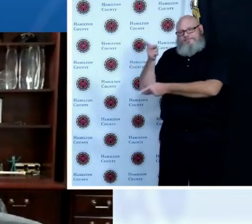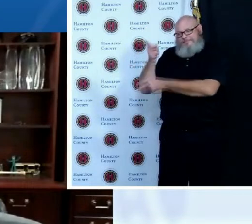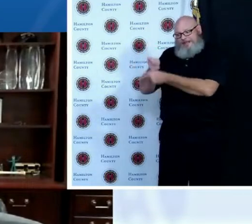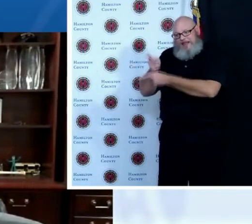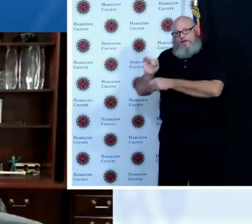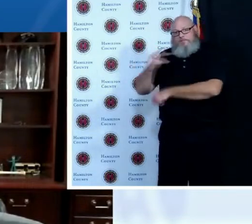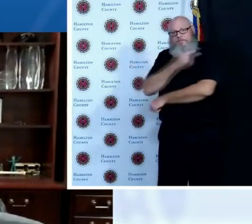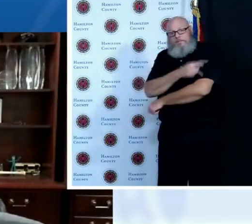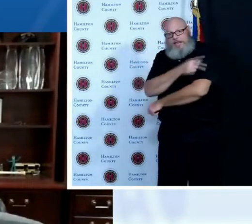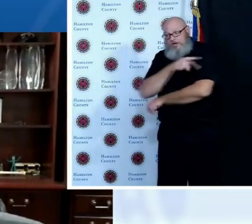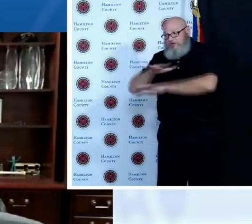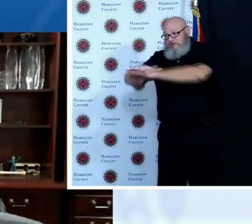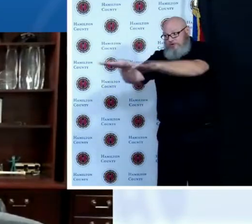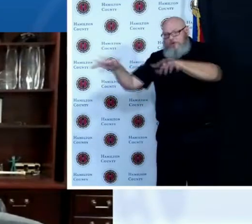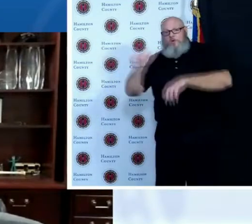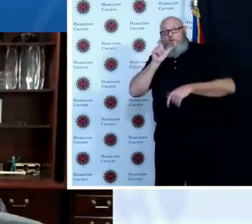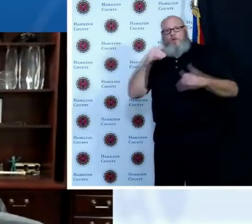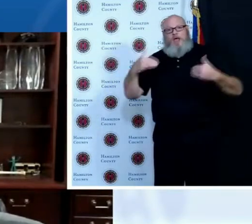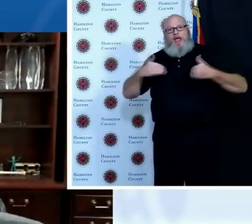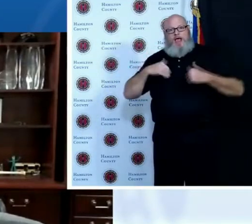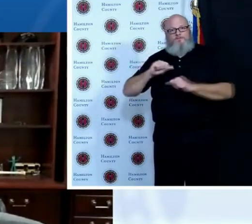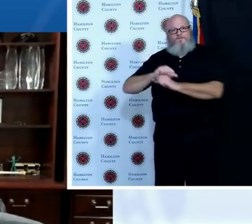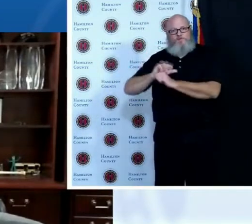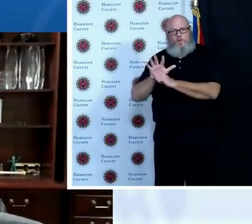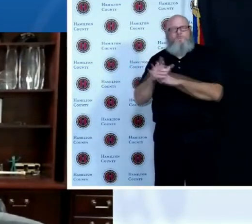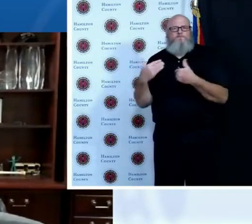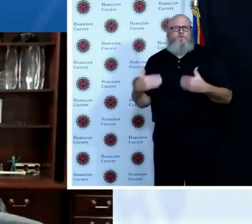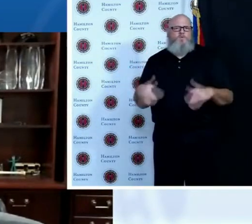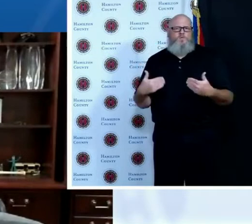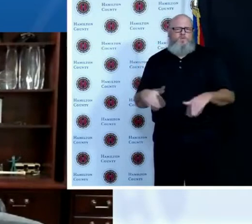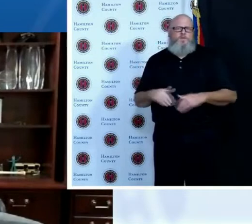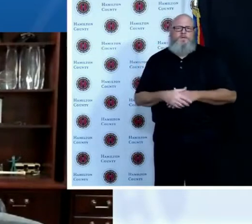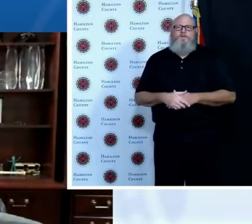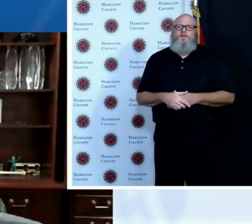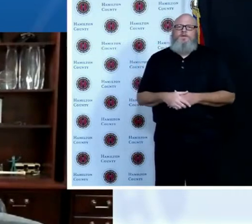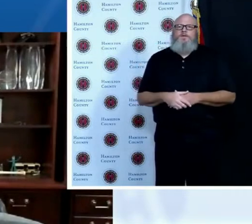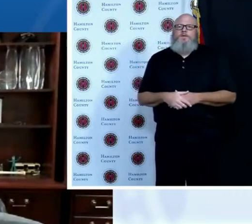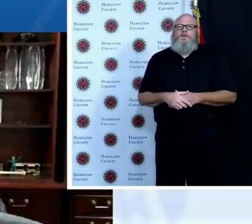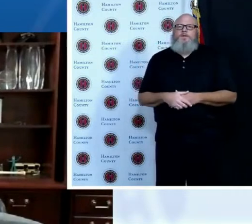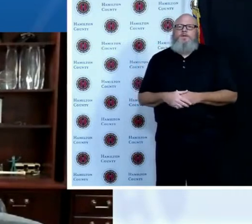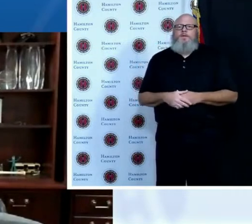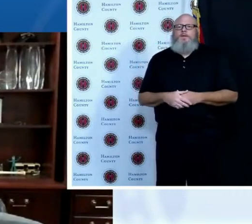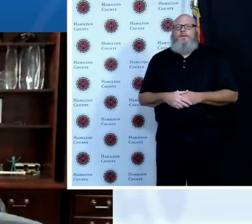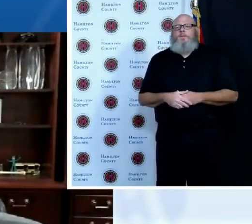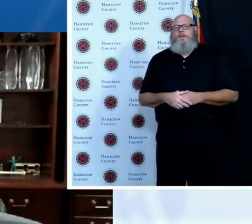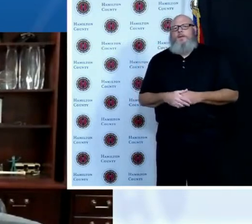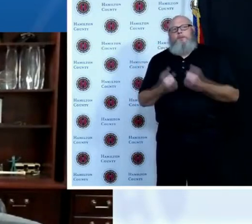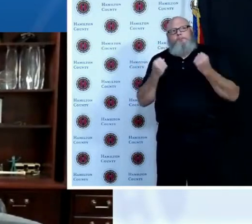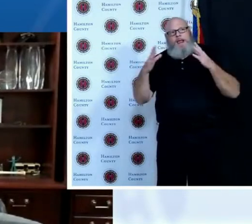up whereas each group that we identified to be vaccinated quickly fills our our positions and